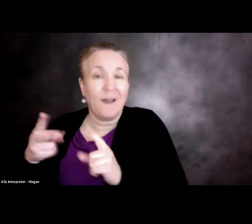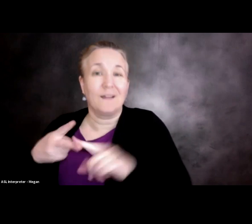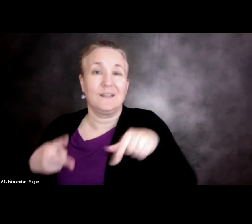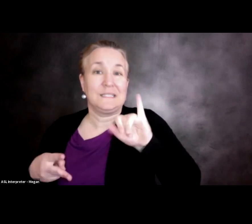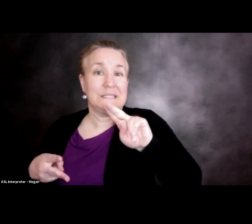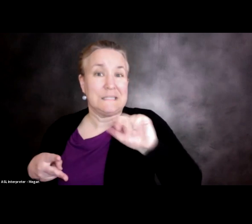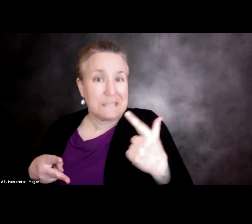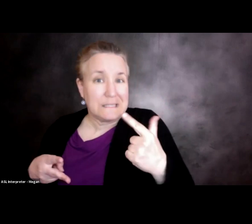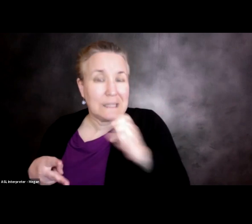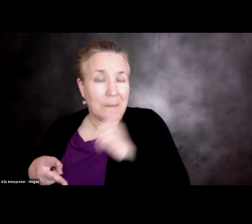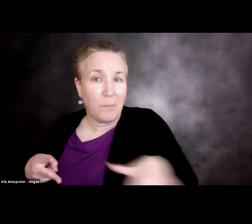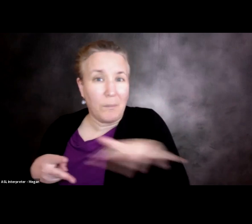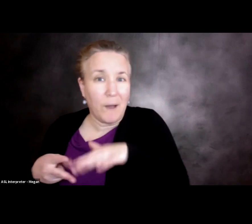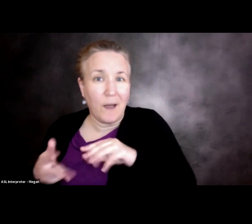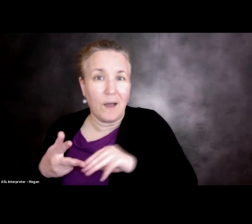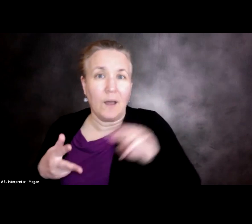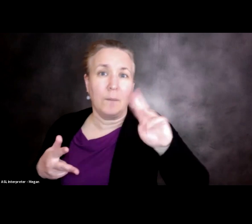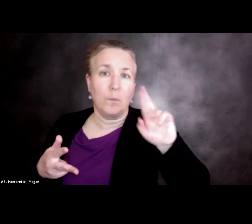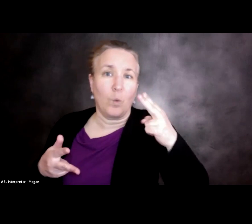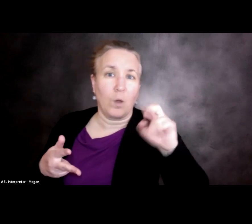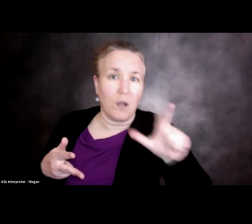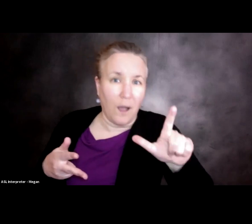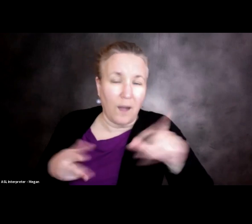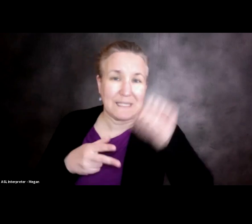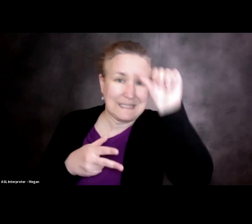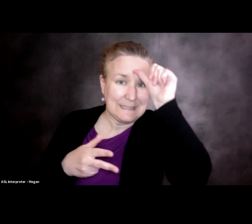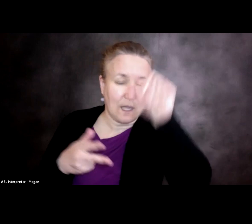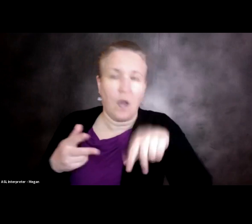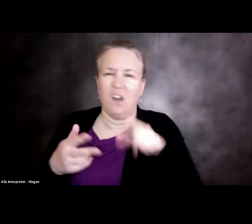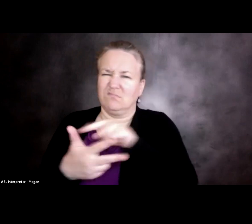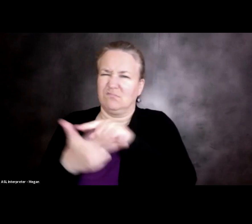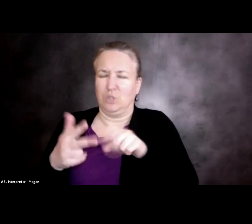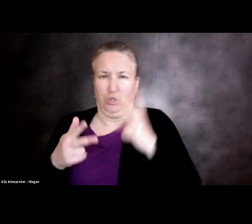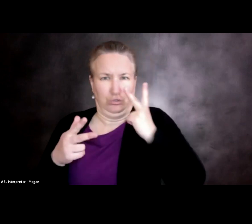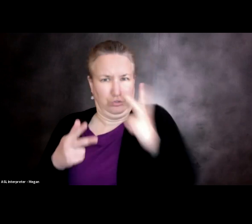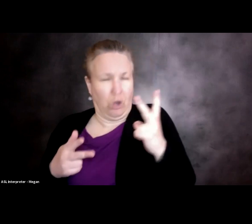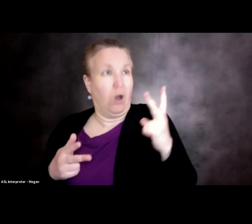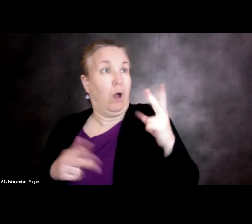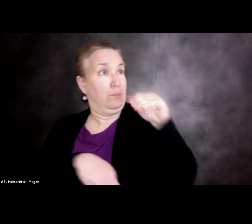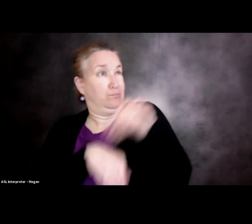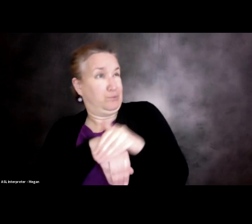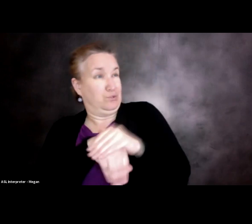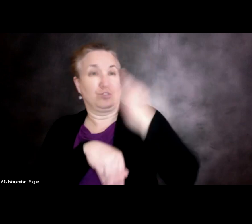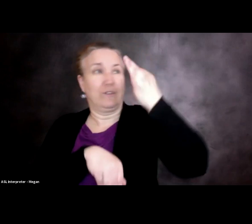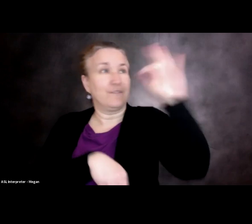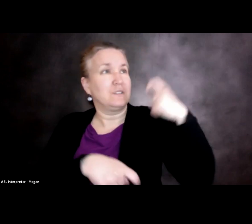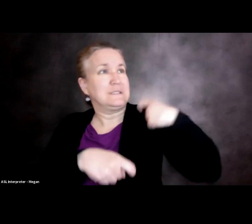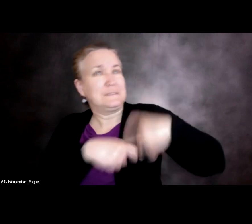the remains of the Mughal Empire in India, all witnessed the extension of British, French, Spanish,